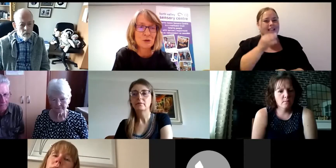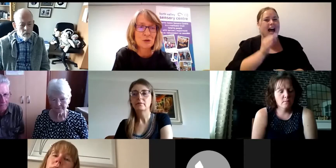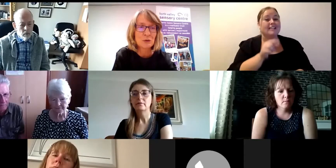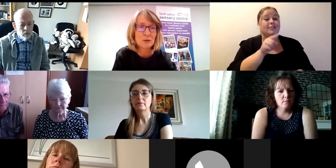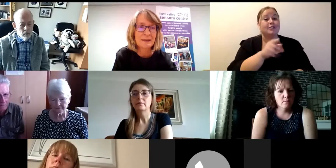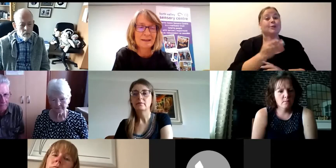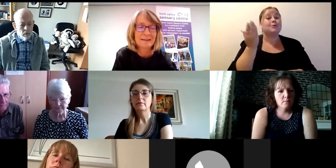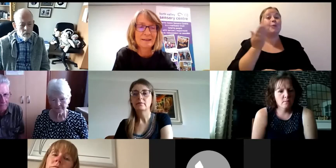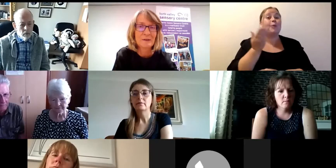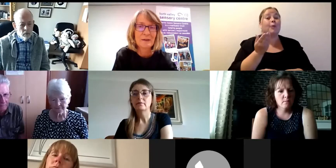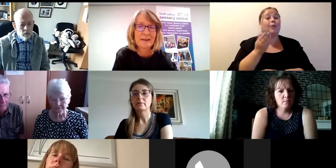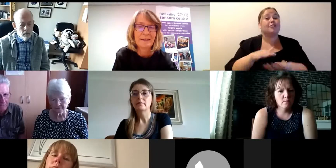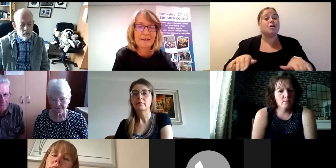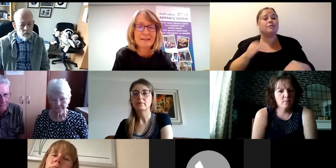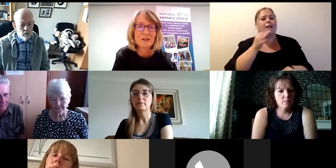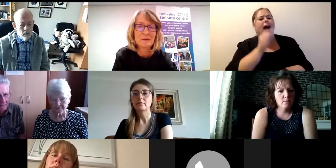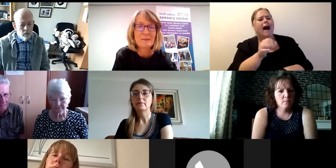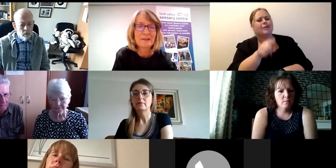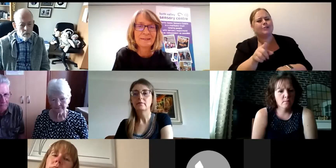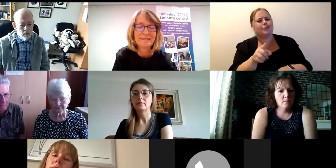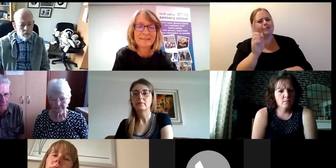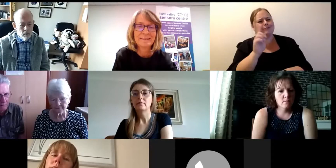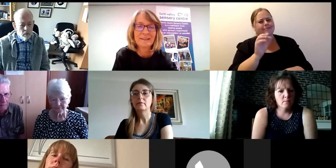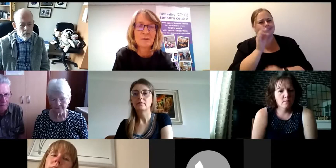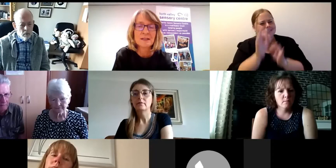And what would you want to tell people as life as deaf person?